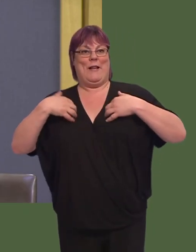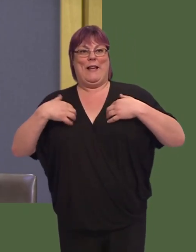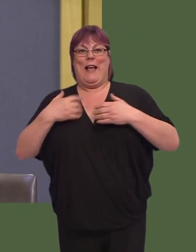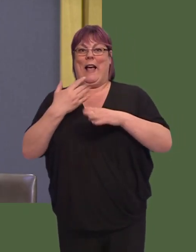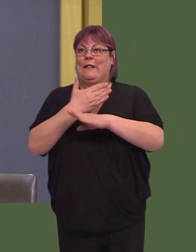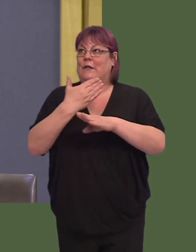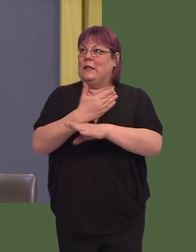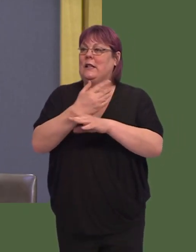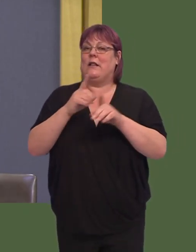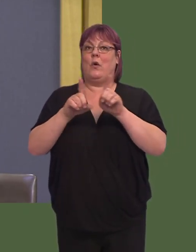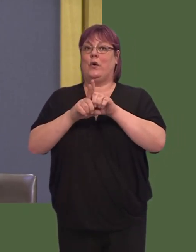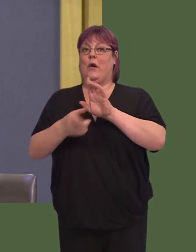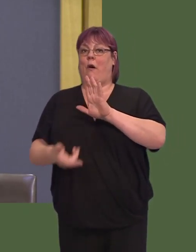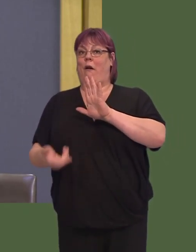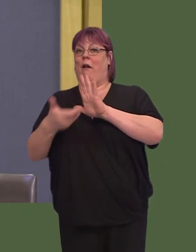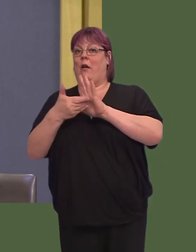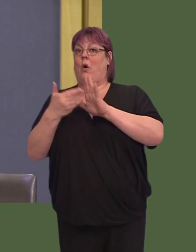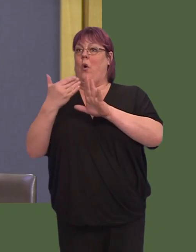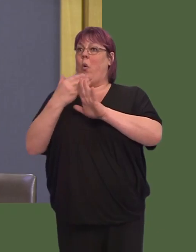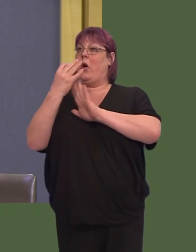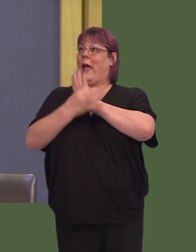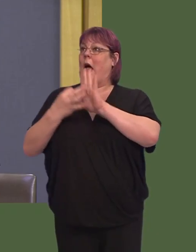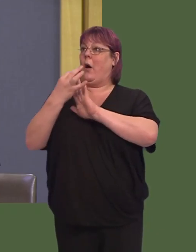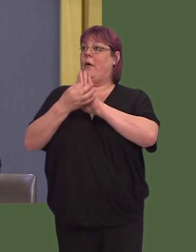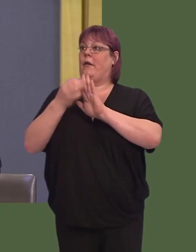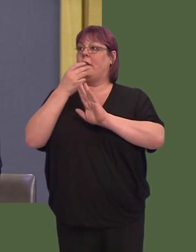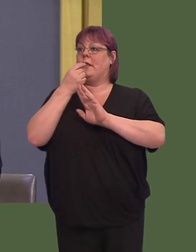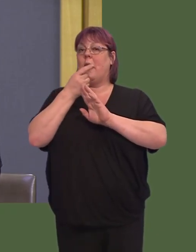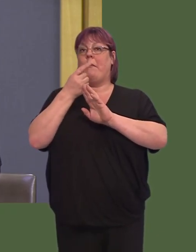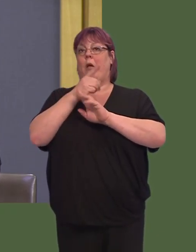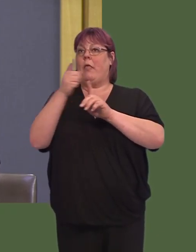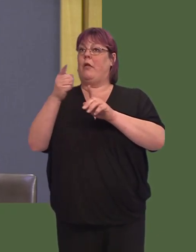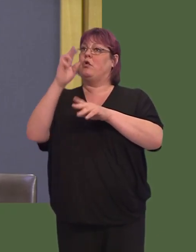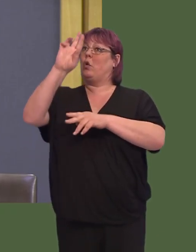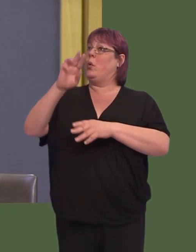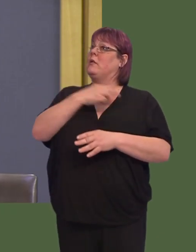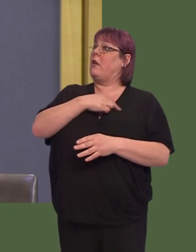fact that it provided additional work hours for some of the lowest paid school staff as well.